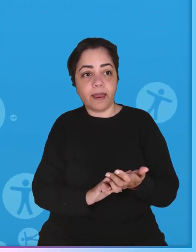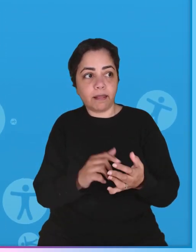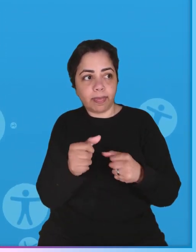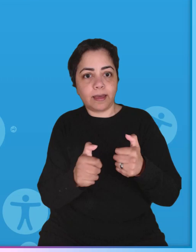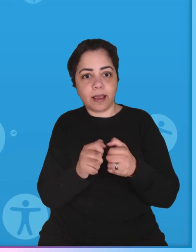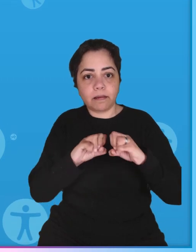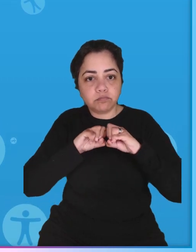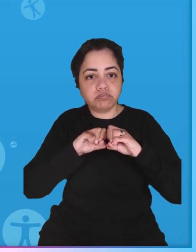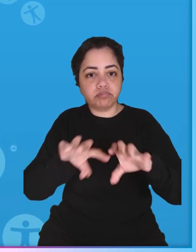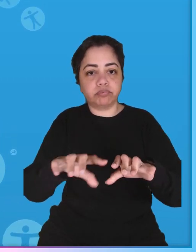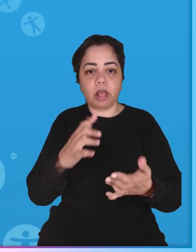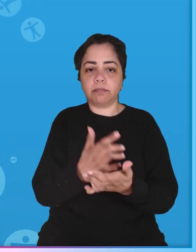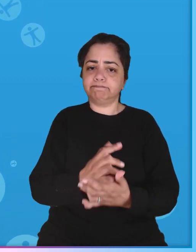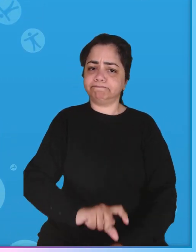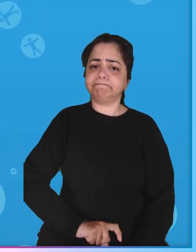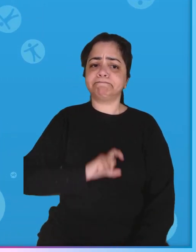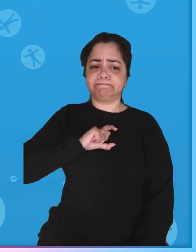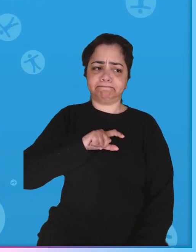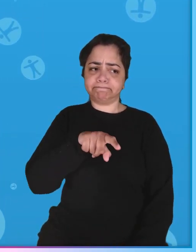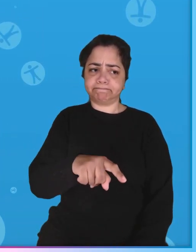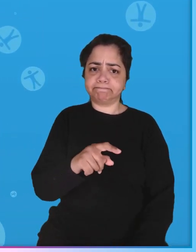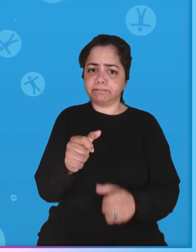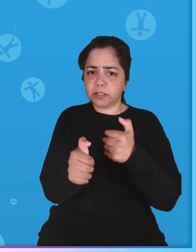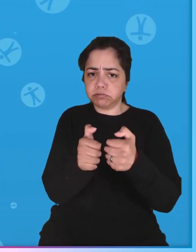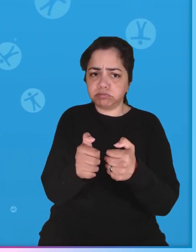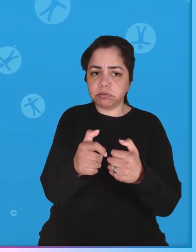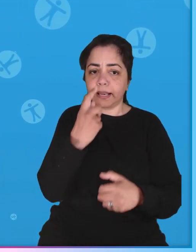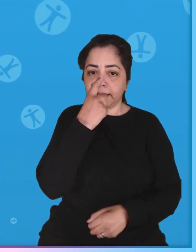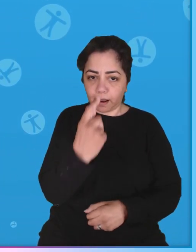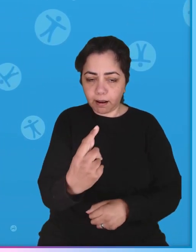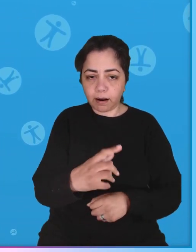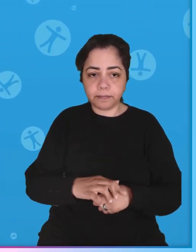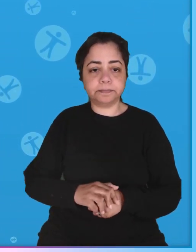Basically, I want this to be a space where disabled gamers can get in on the excitement